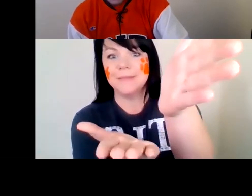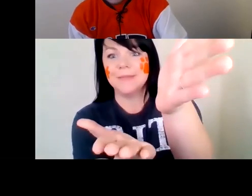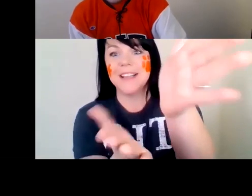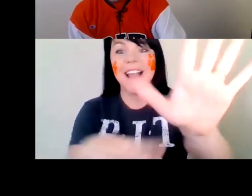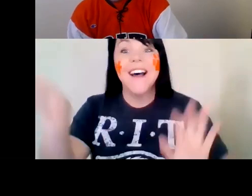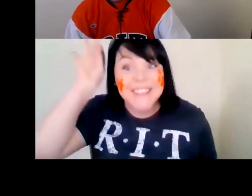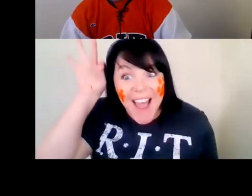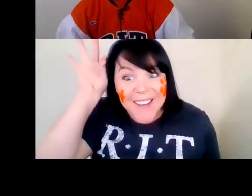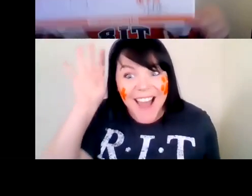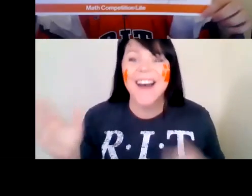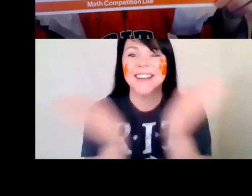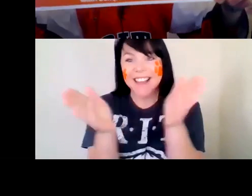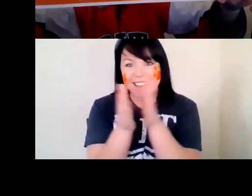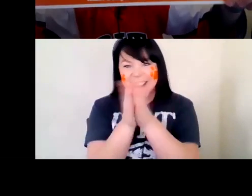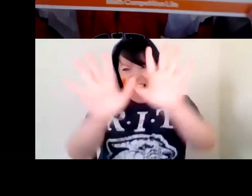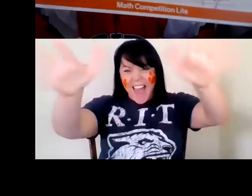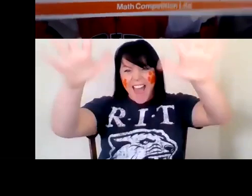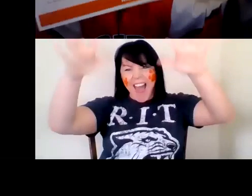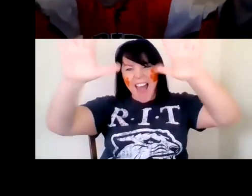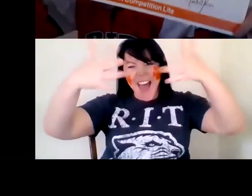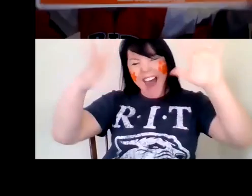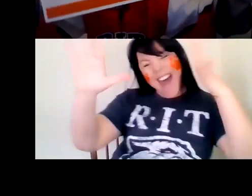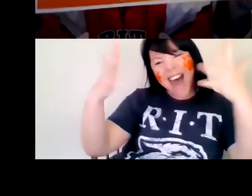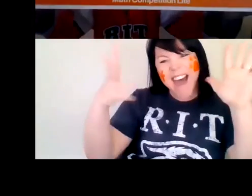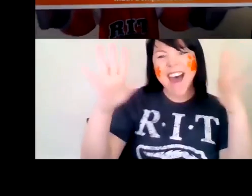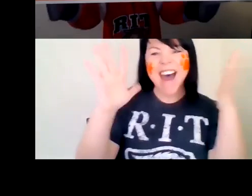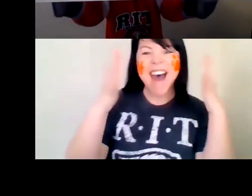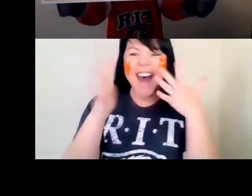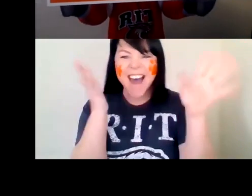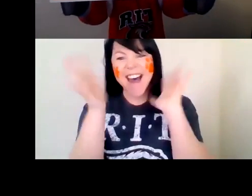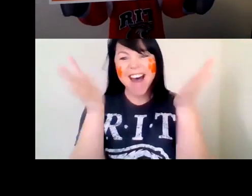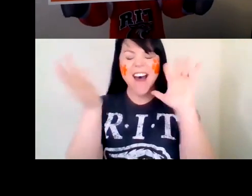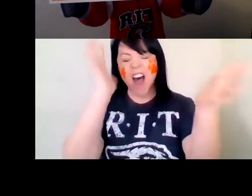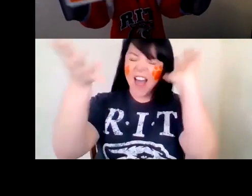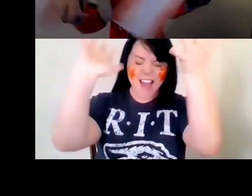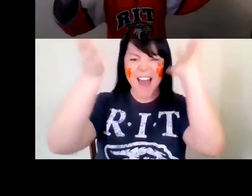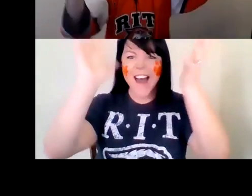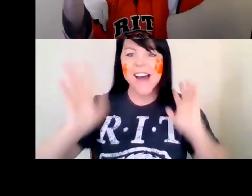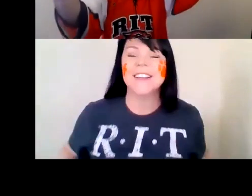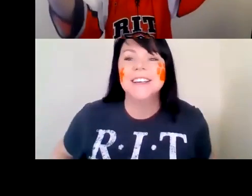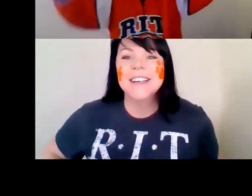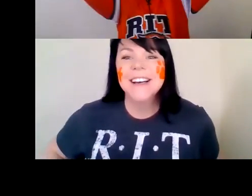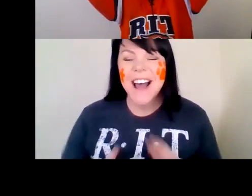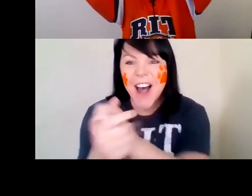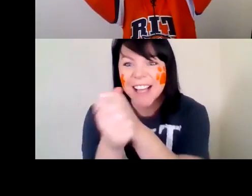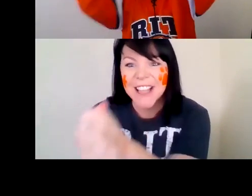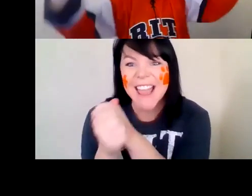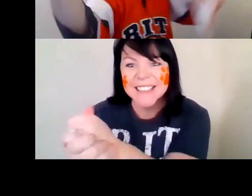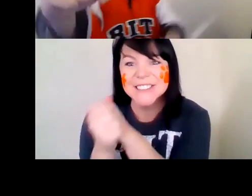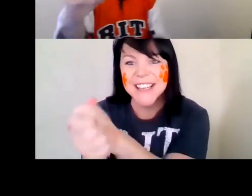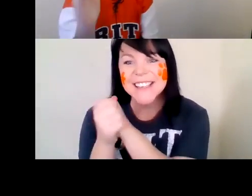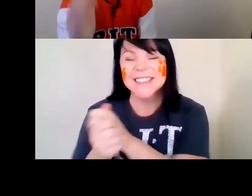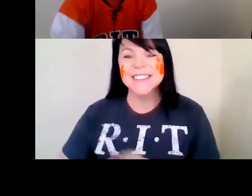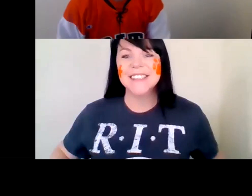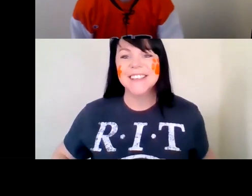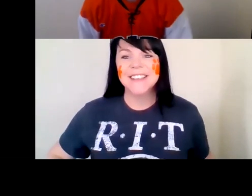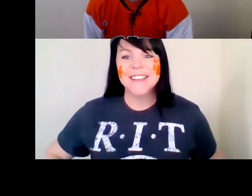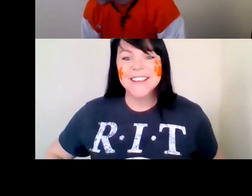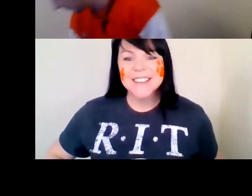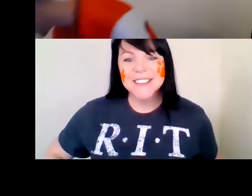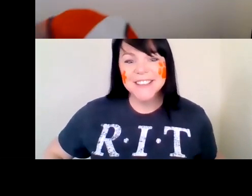Michelle: Fiona! Congratulations, Fiona. Matt: Woo!